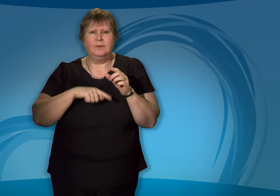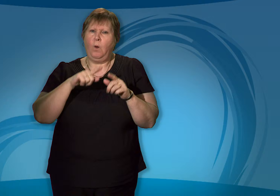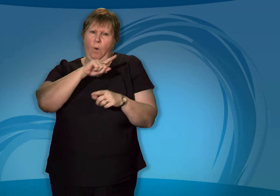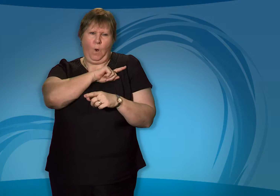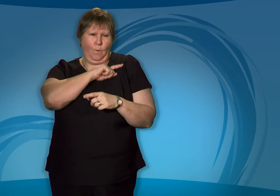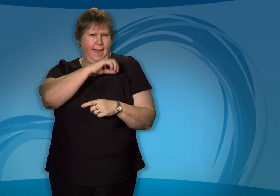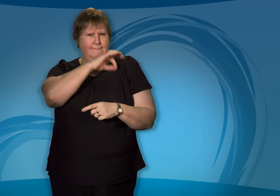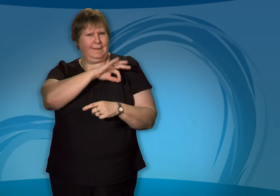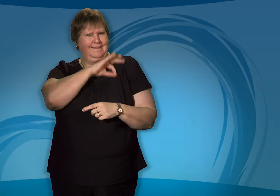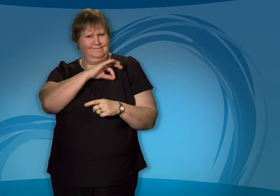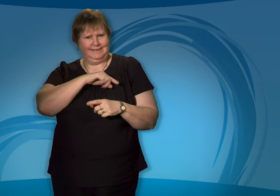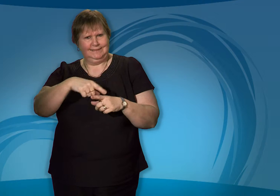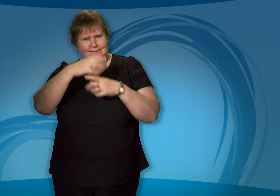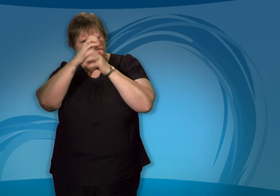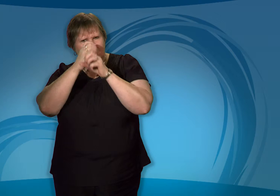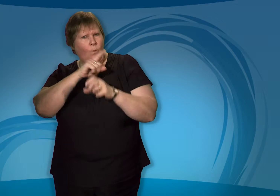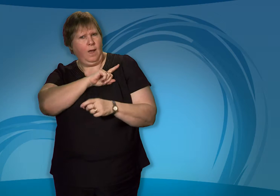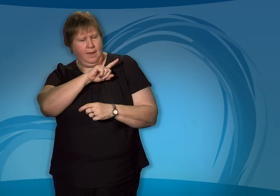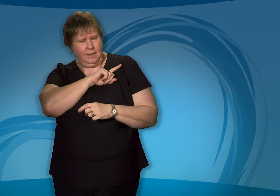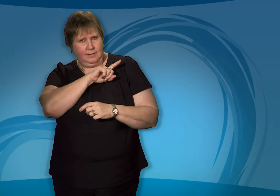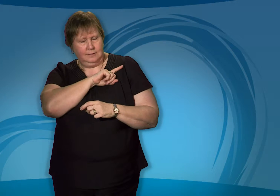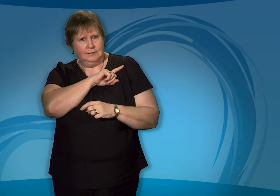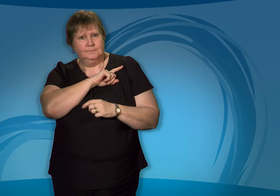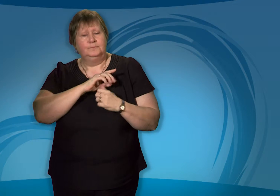What are the benefits of having a colonoscopy?